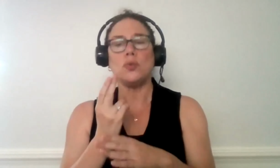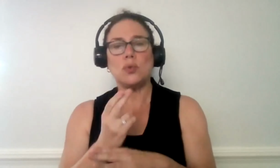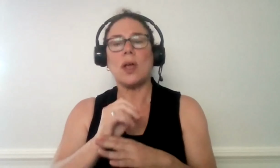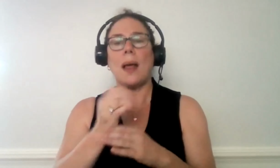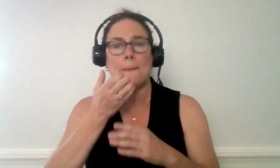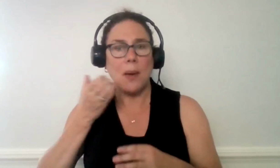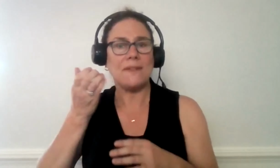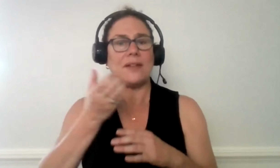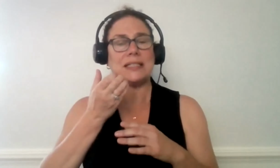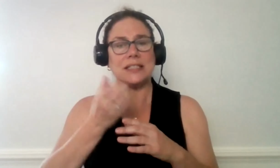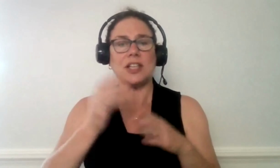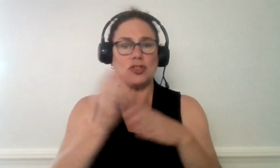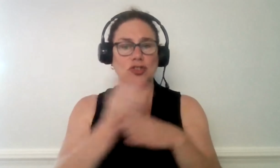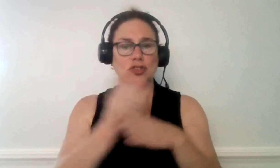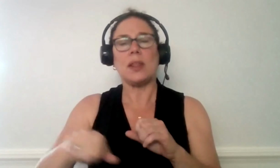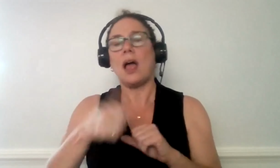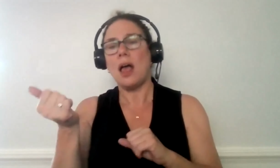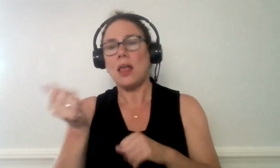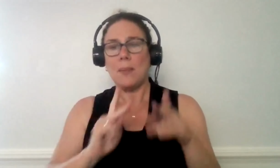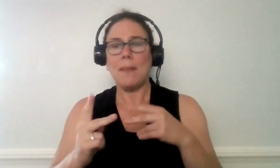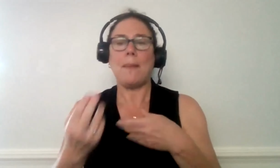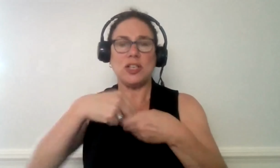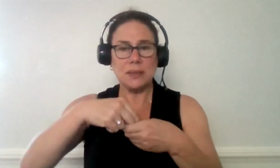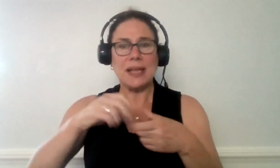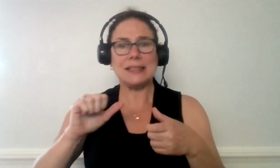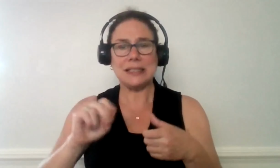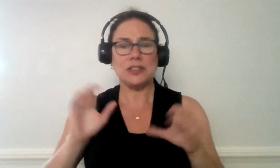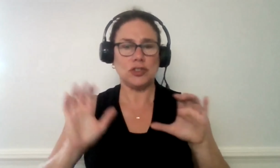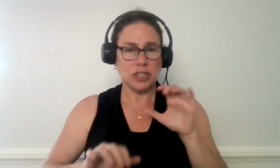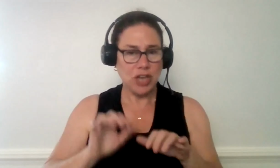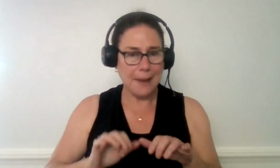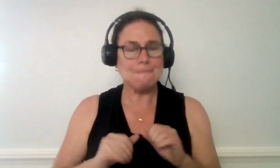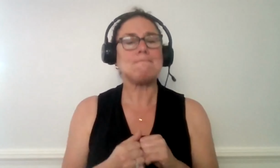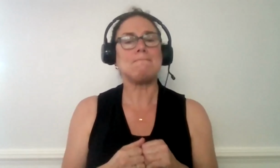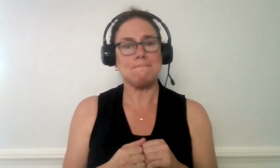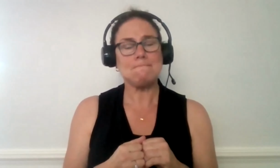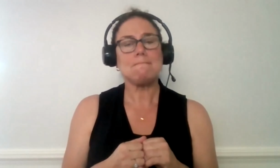share it with other participants in the chat. Rachael Hu: Thank you.